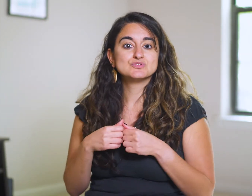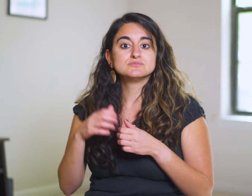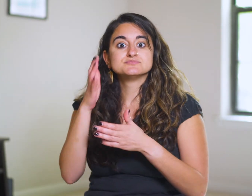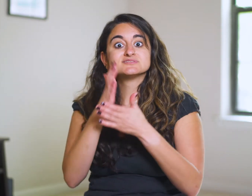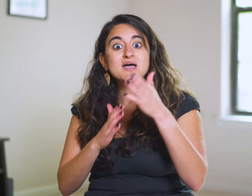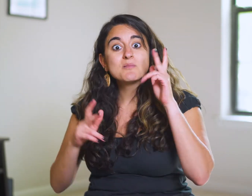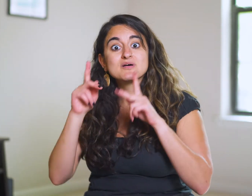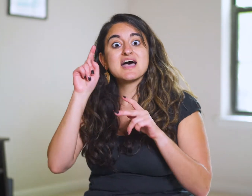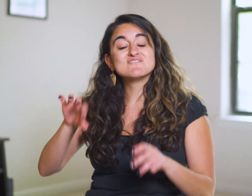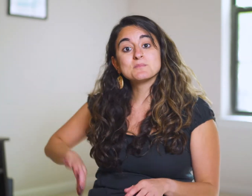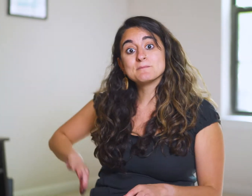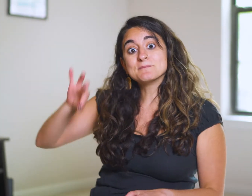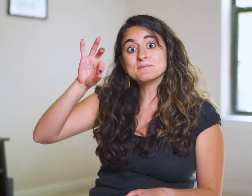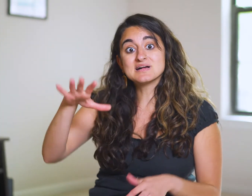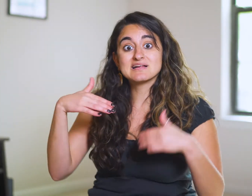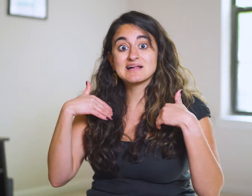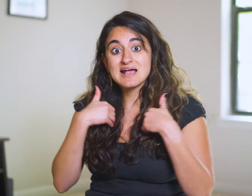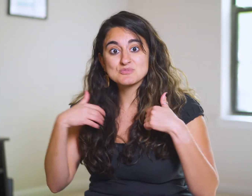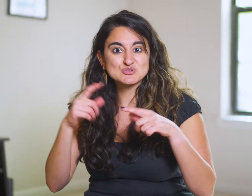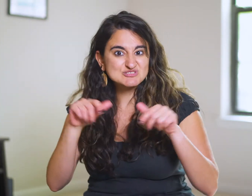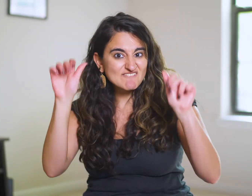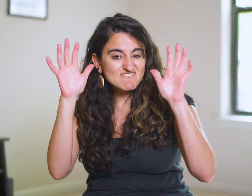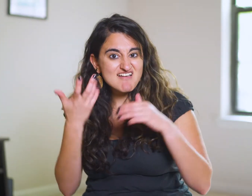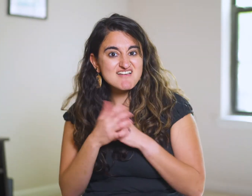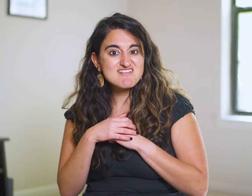some people have to buy animals to sacrifice.